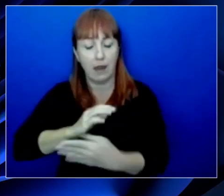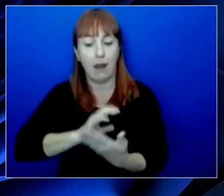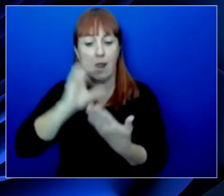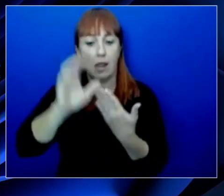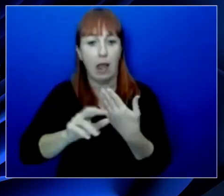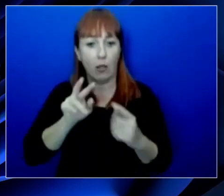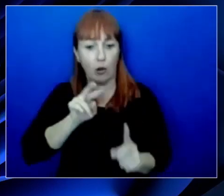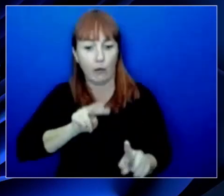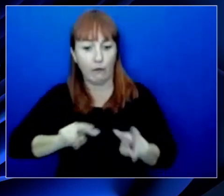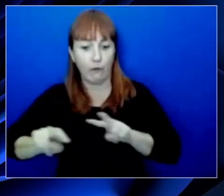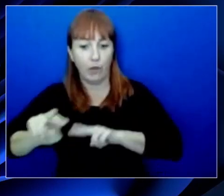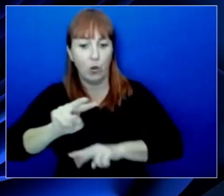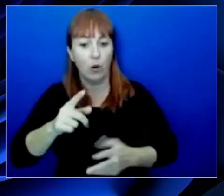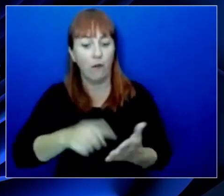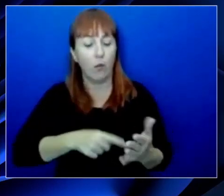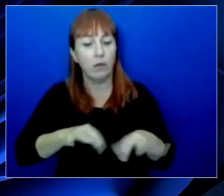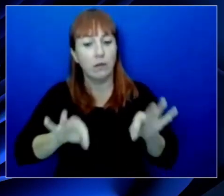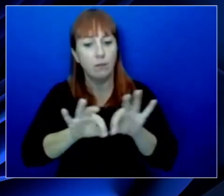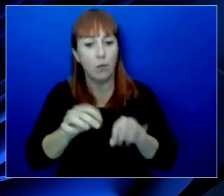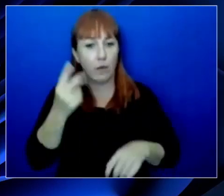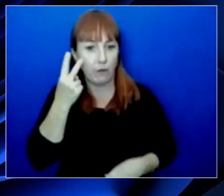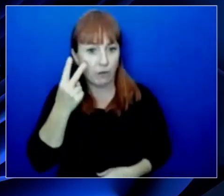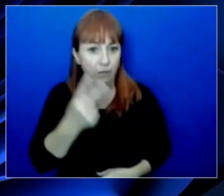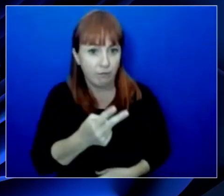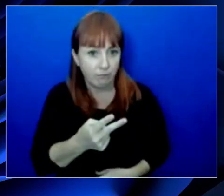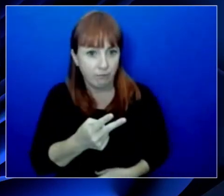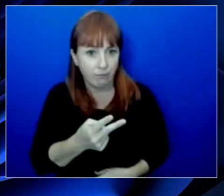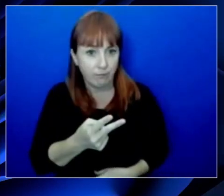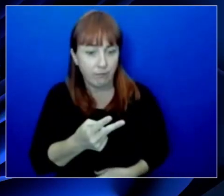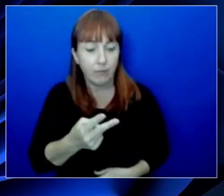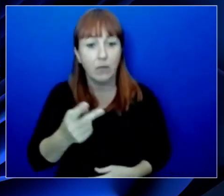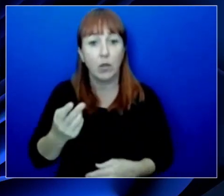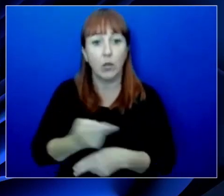of things that are important to you so you can do that with Windows + N.